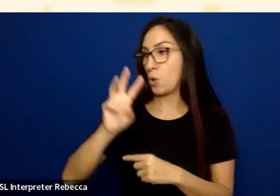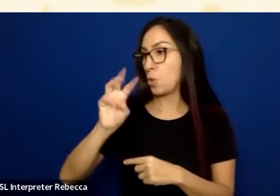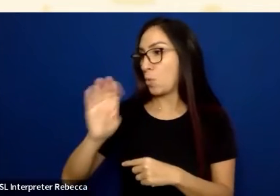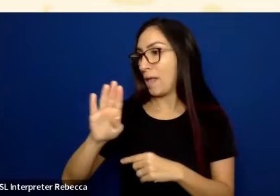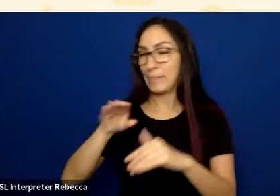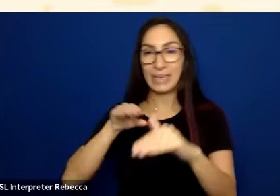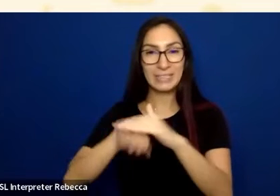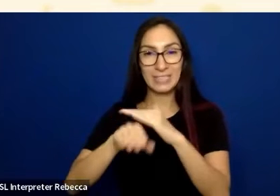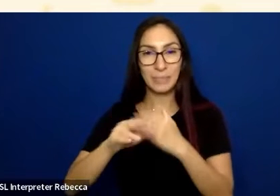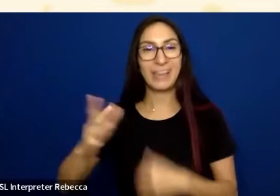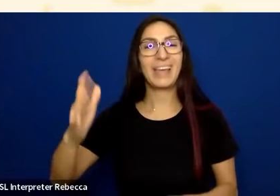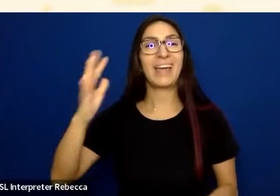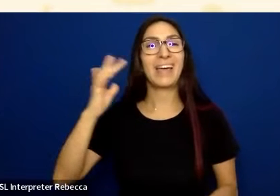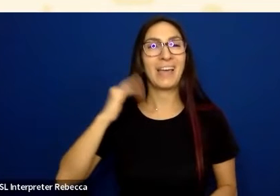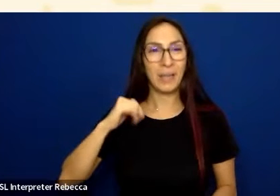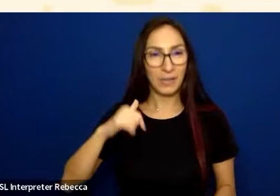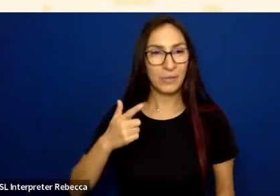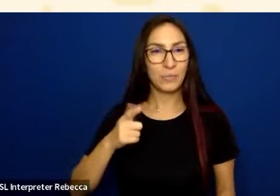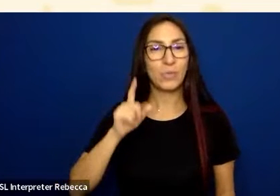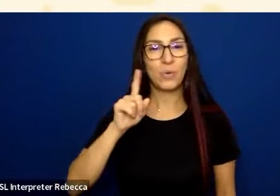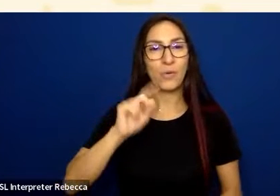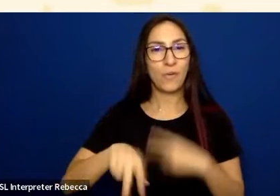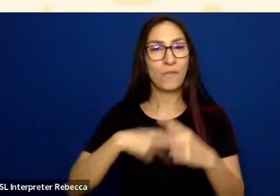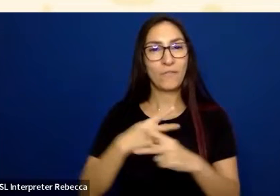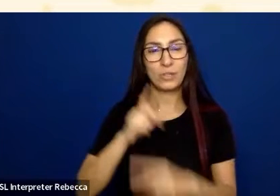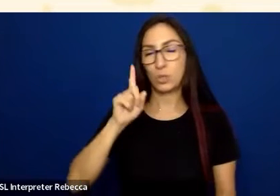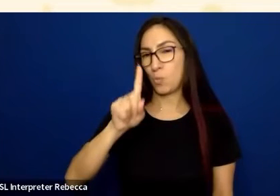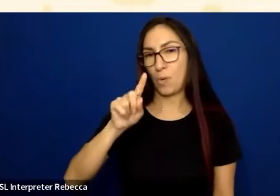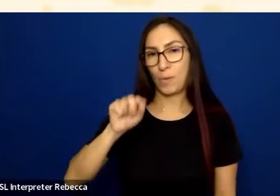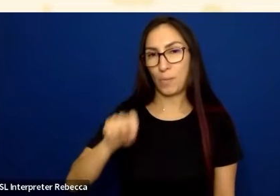But believe me, these are very much there even today as well.